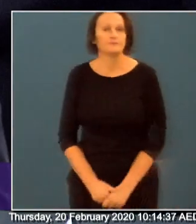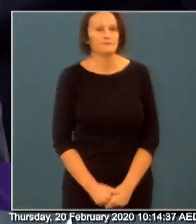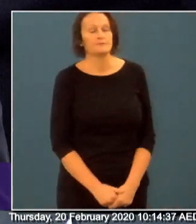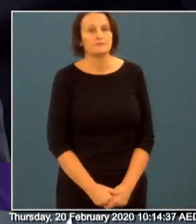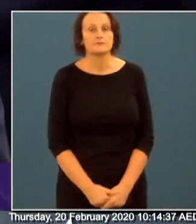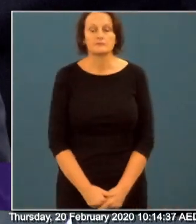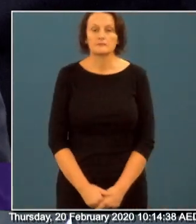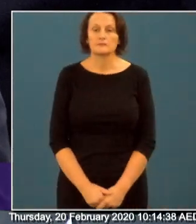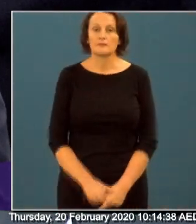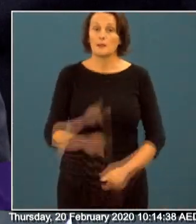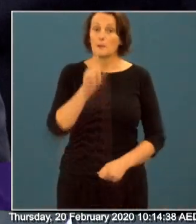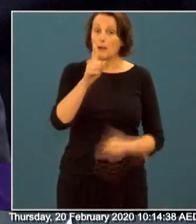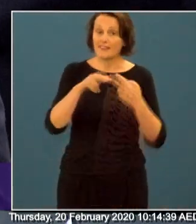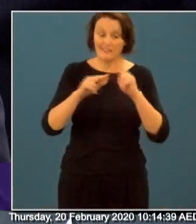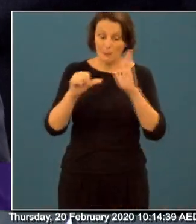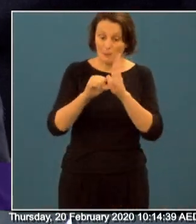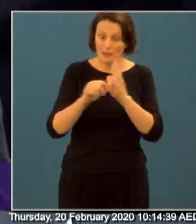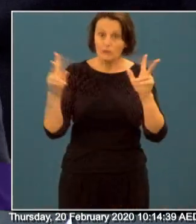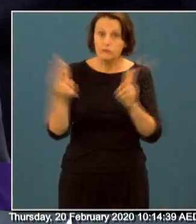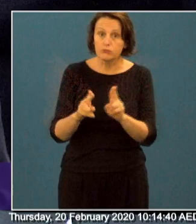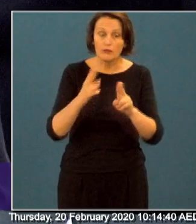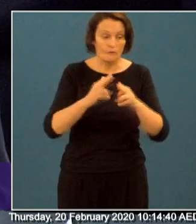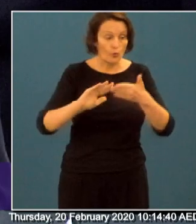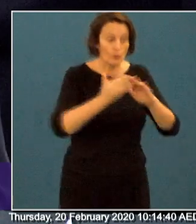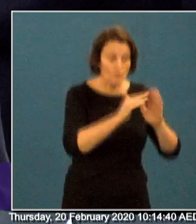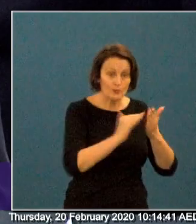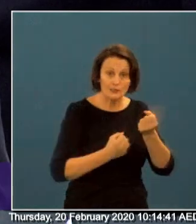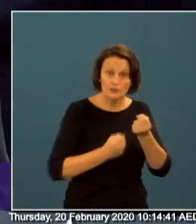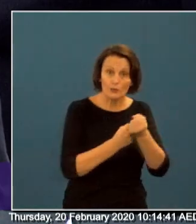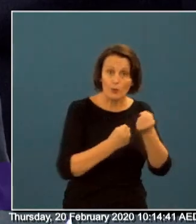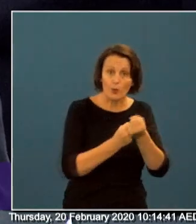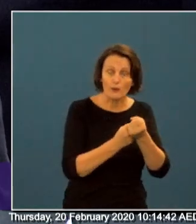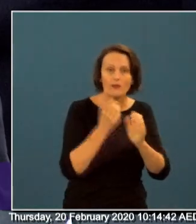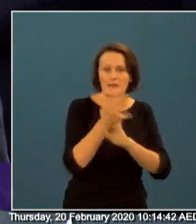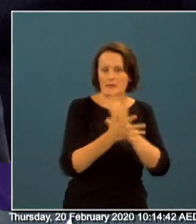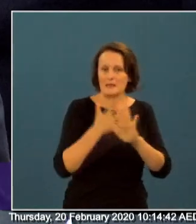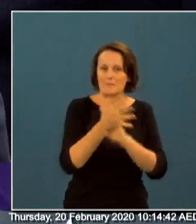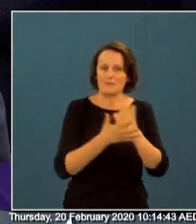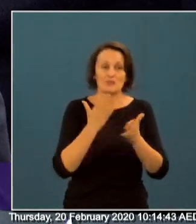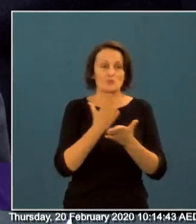of community support, there may be much less political pushback